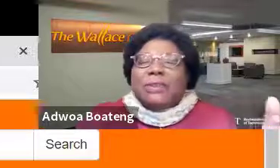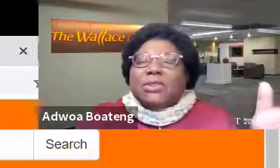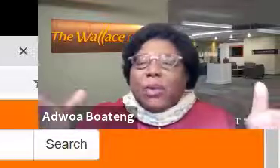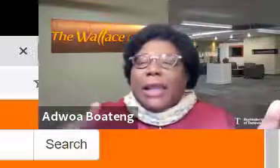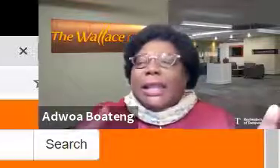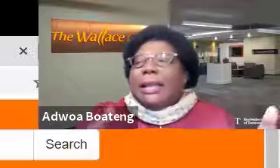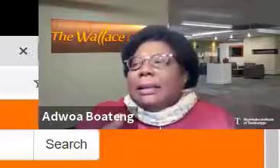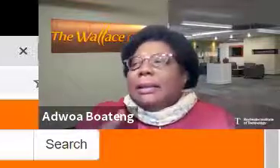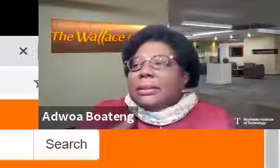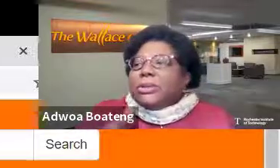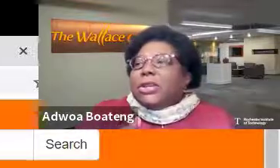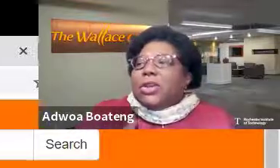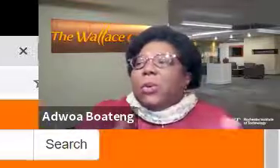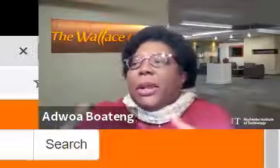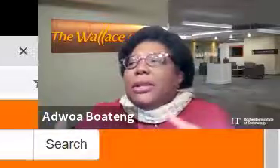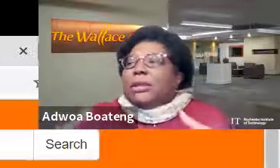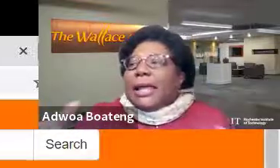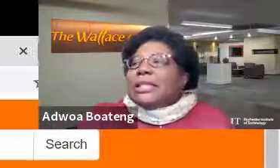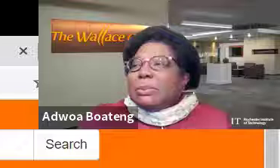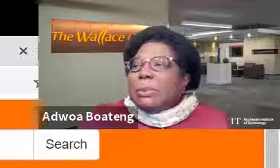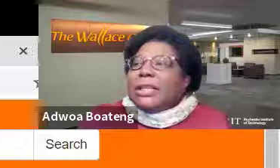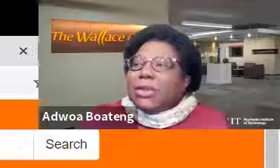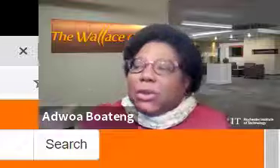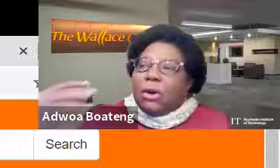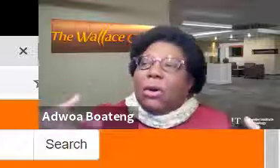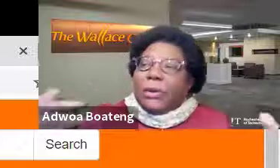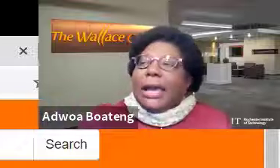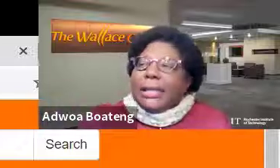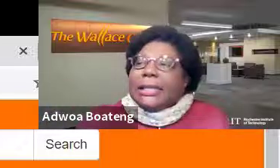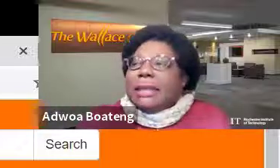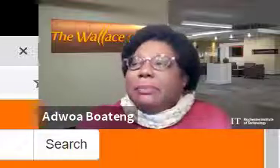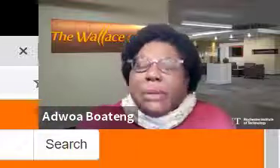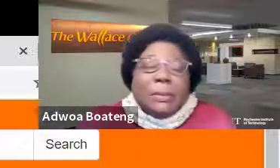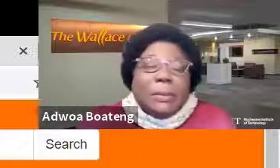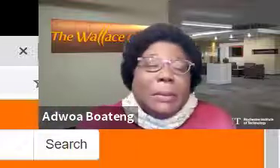know, last month, we should know. Oh yeah, I need to keep, keep in mind.